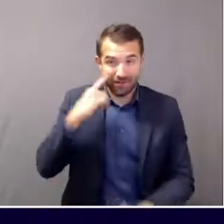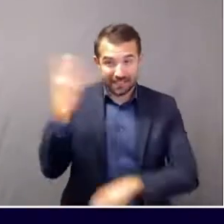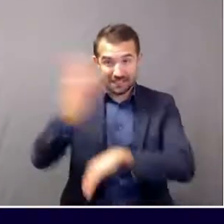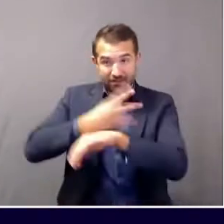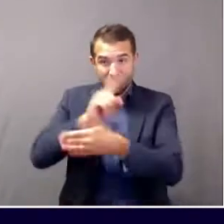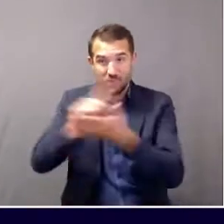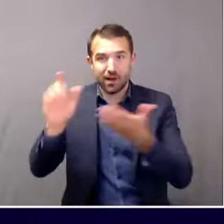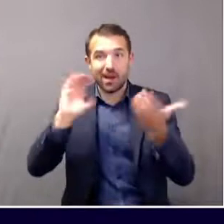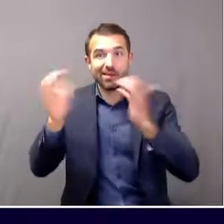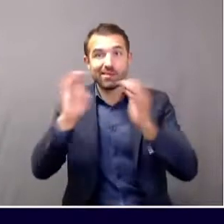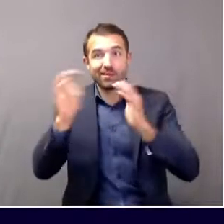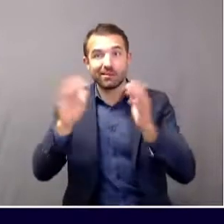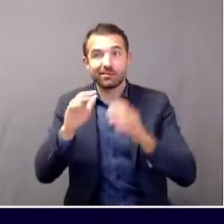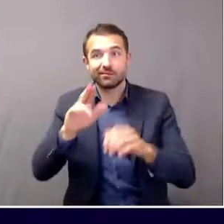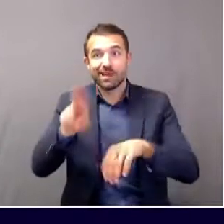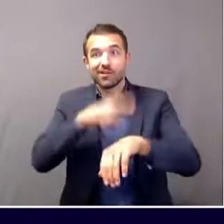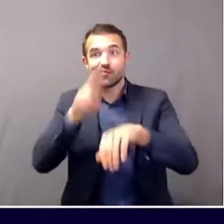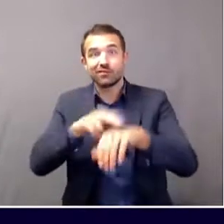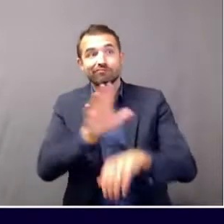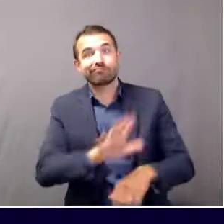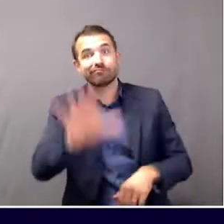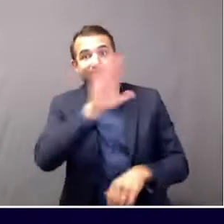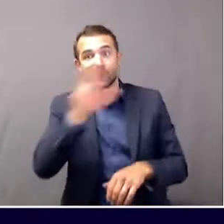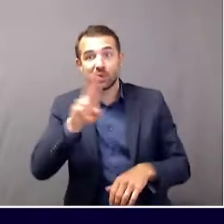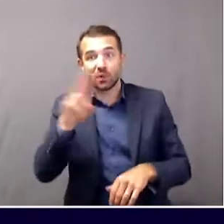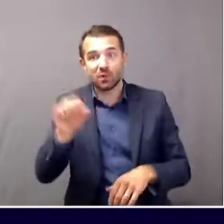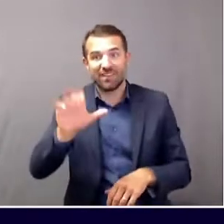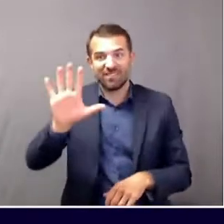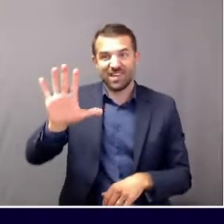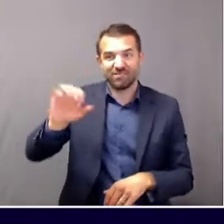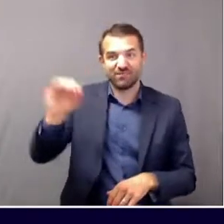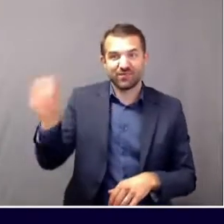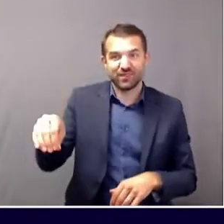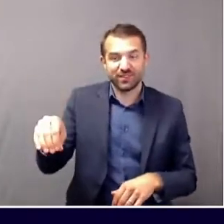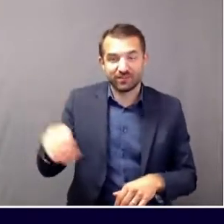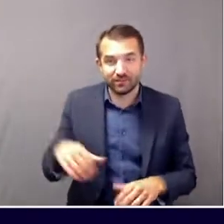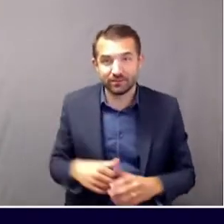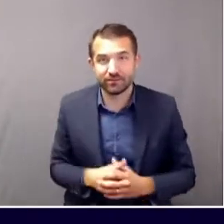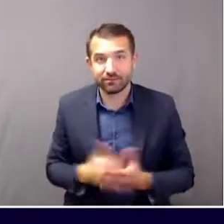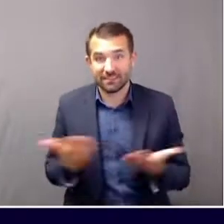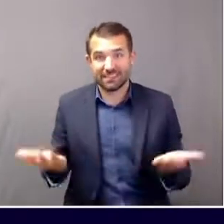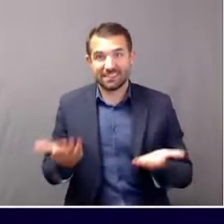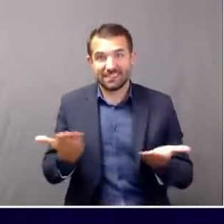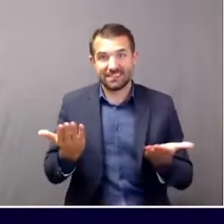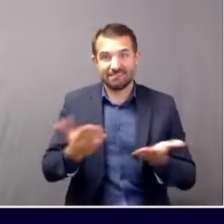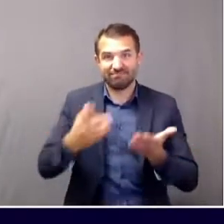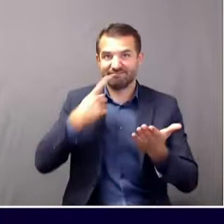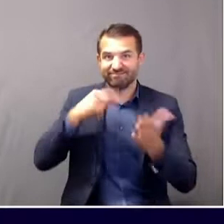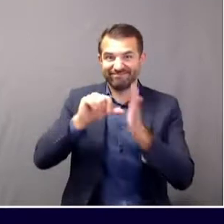at five percent the rate right